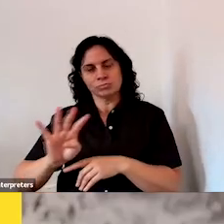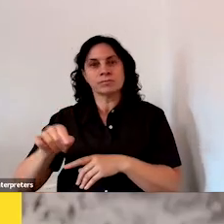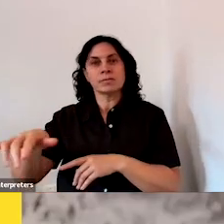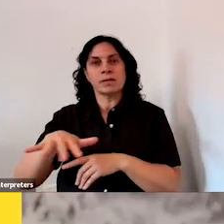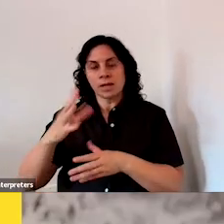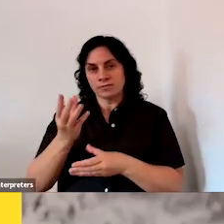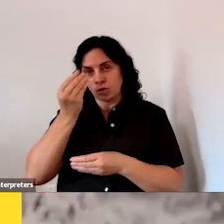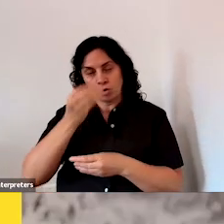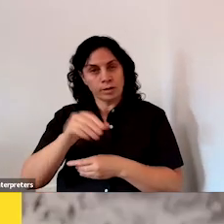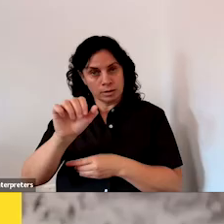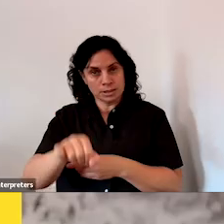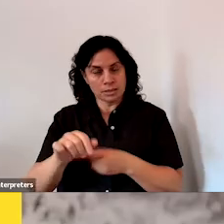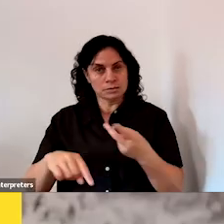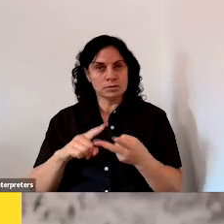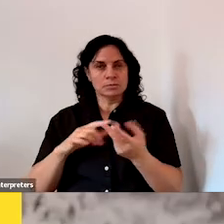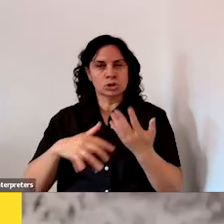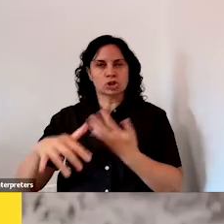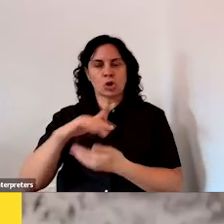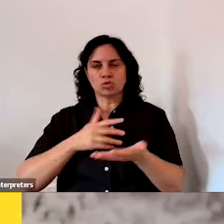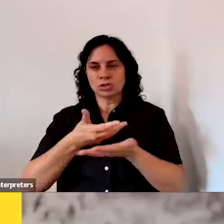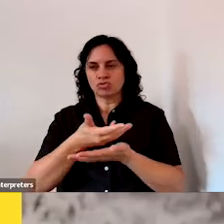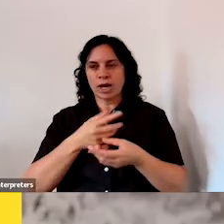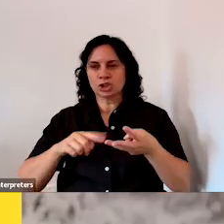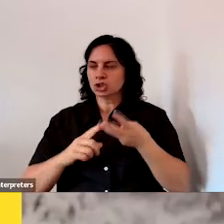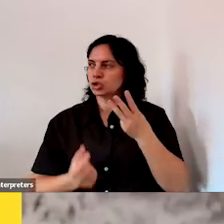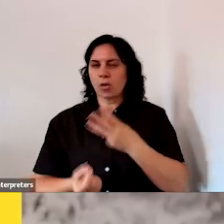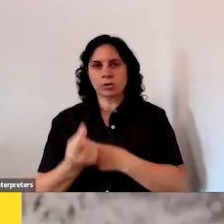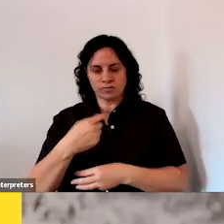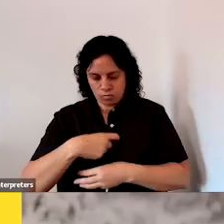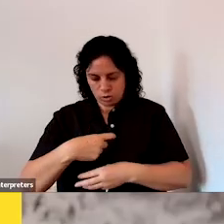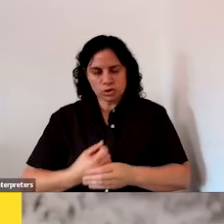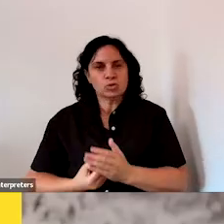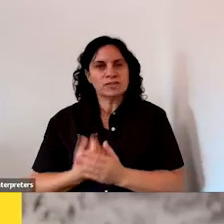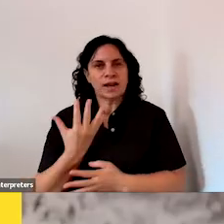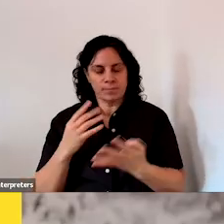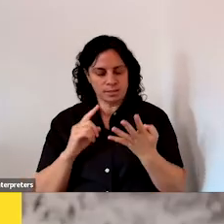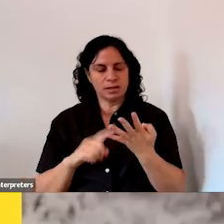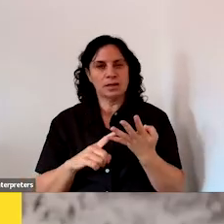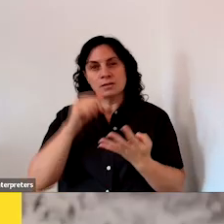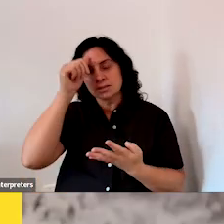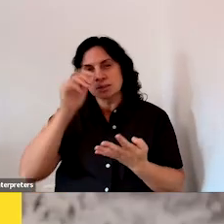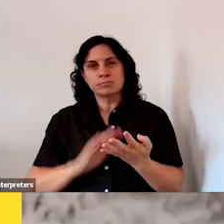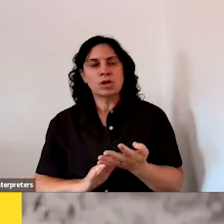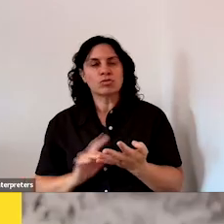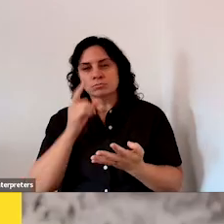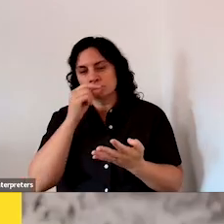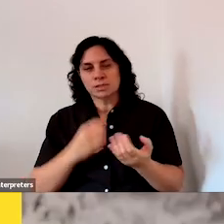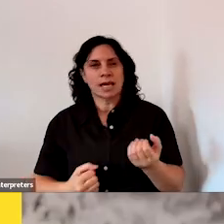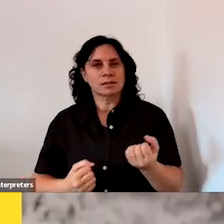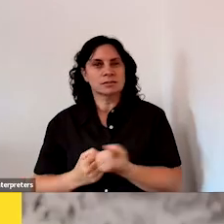It provides social interactions, opportunities for personal development, and experiences that could support or hinder mental health.